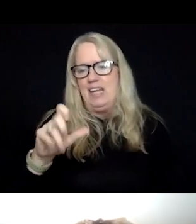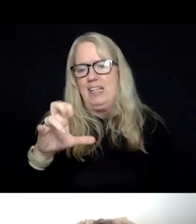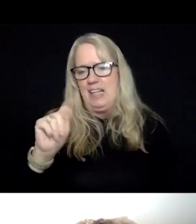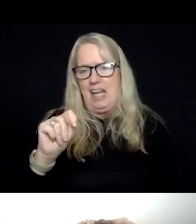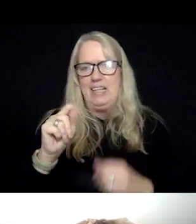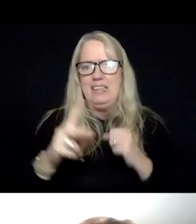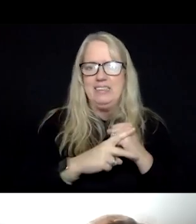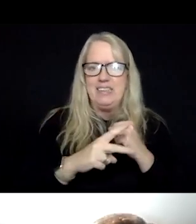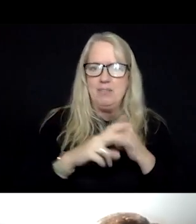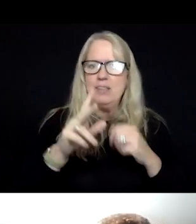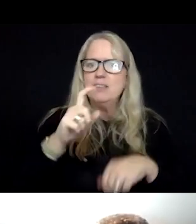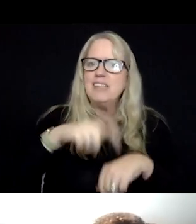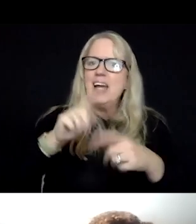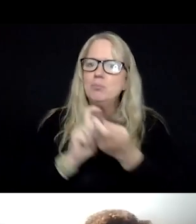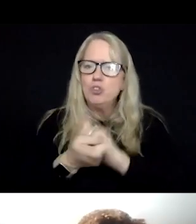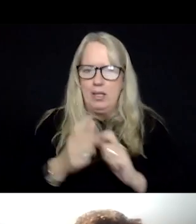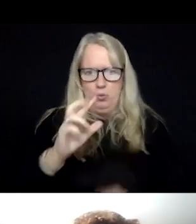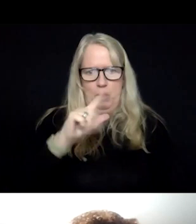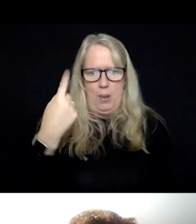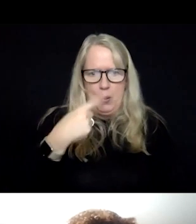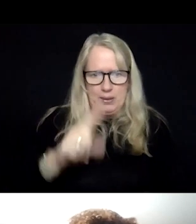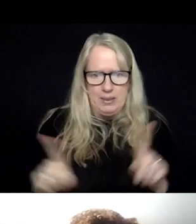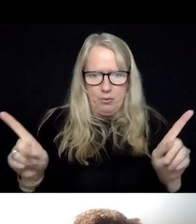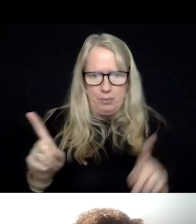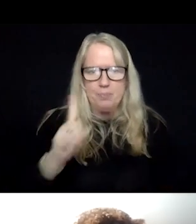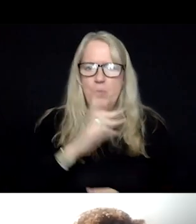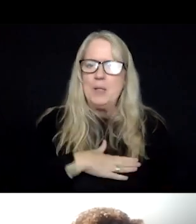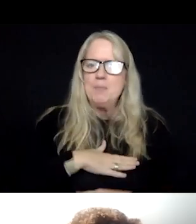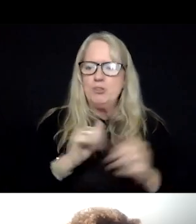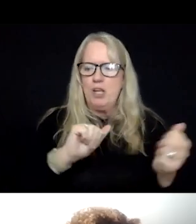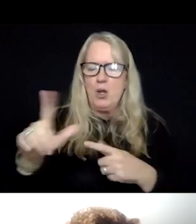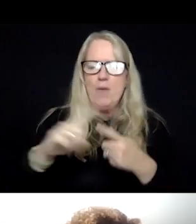TIME WILL LOOK DIFFERENT. APPRECIATE YOU ALL FOR JOINING US. SEE YOU NEXT WEEK.